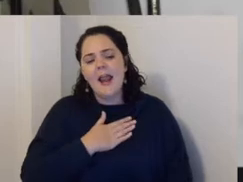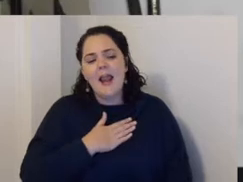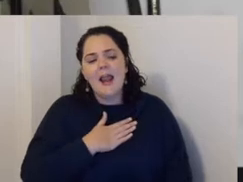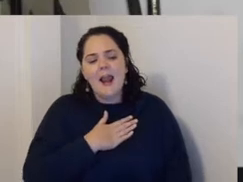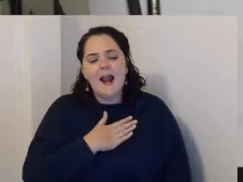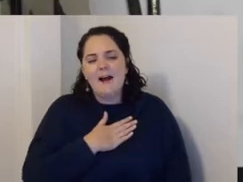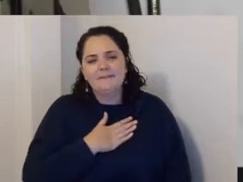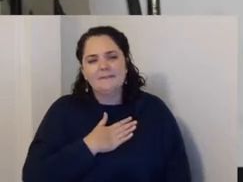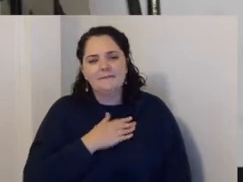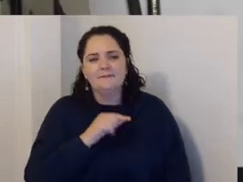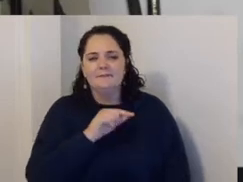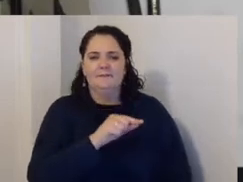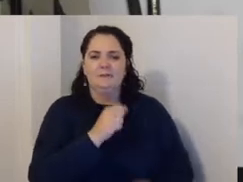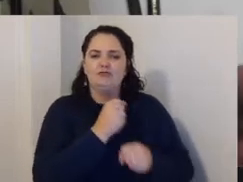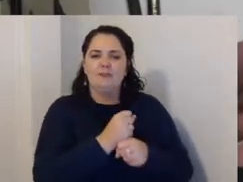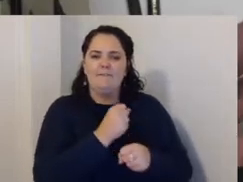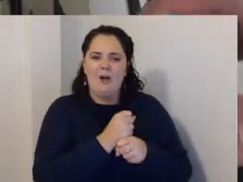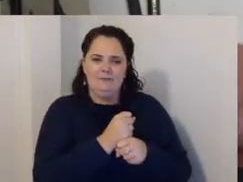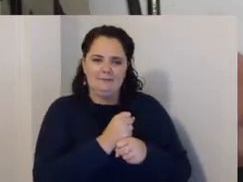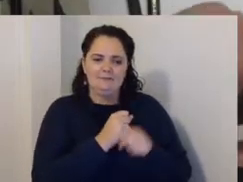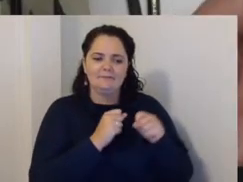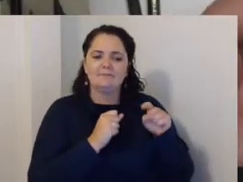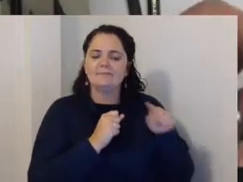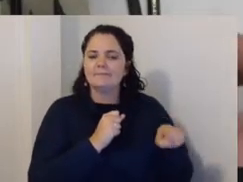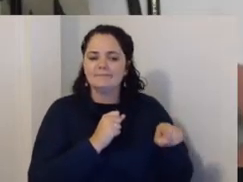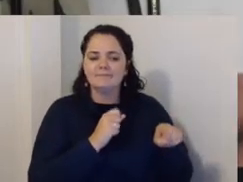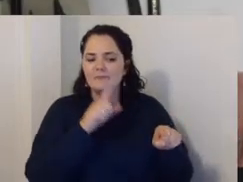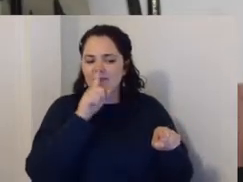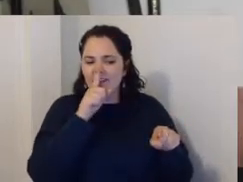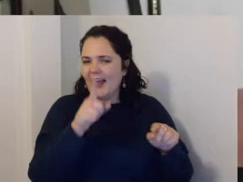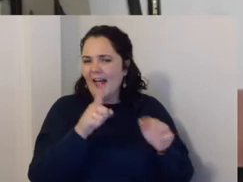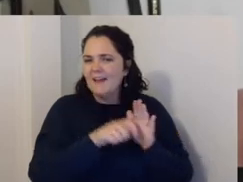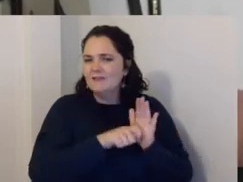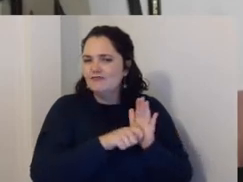the flavor of the the graphite, there's the you can't erase the graphite as completely as you